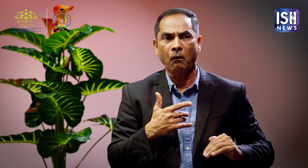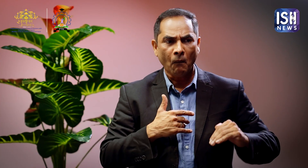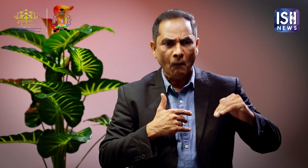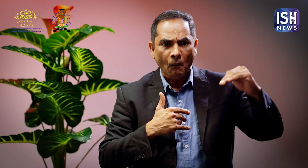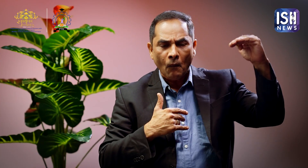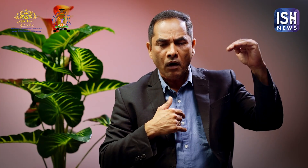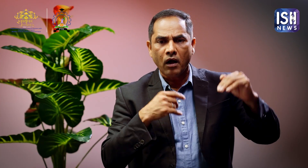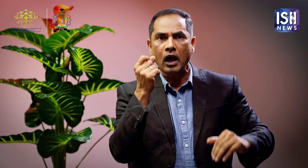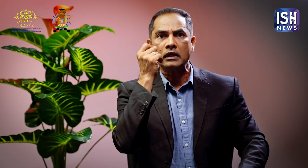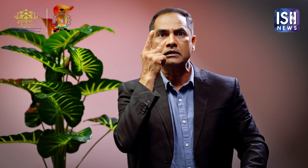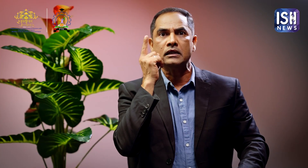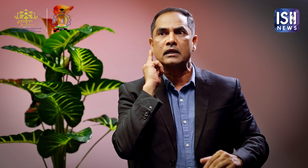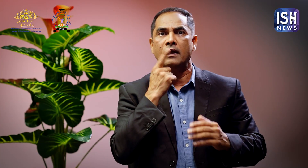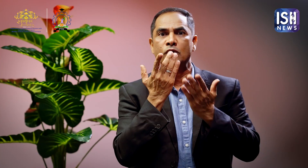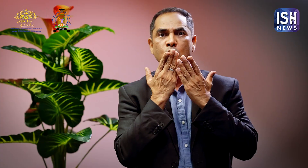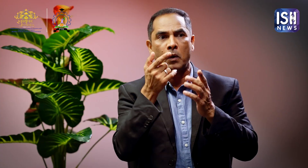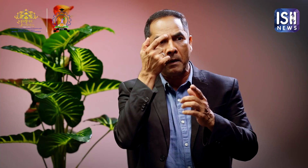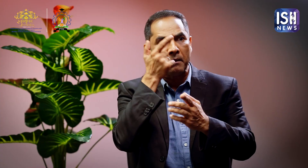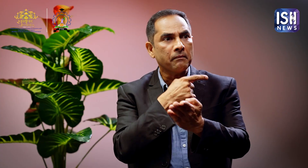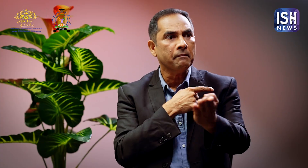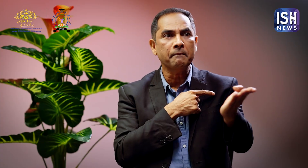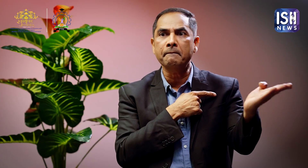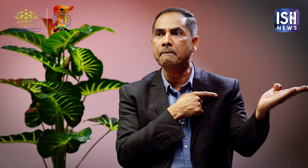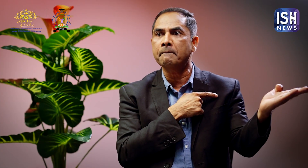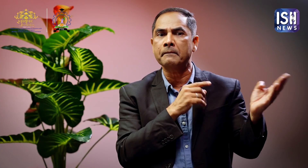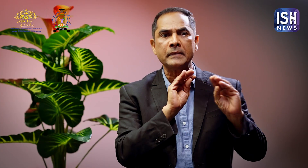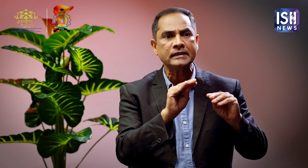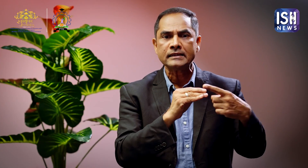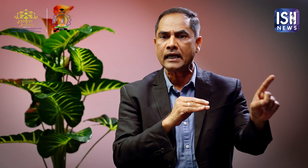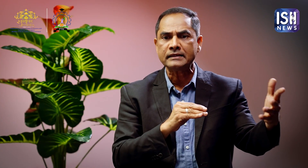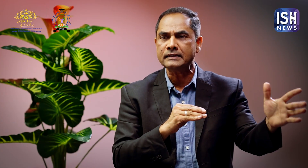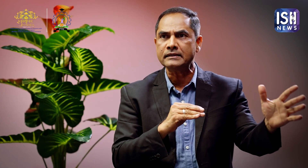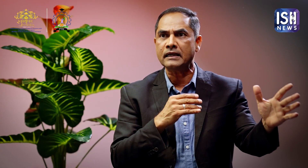As I grew older, I realized that the problem lay in the flawed educational methods used by those Deaf schools.